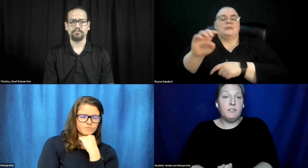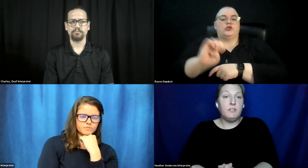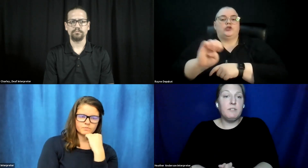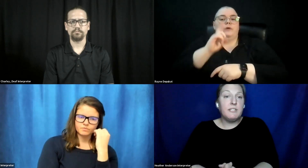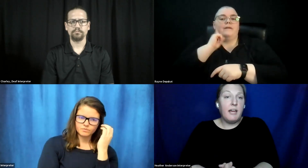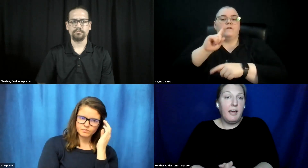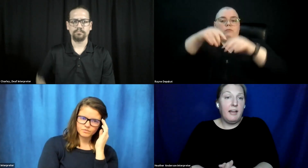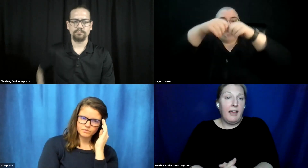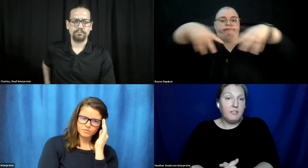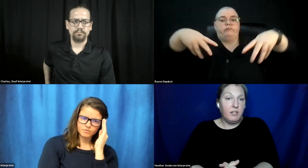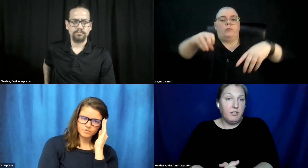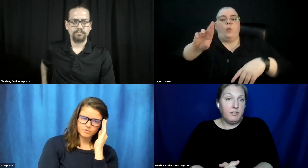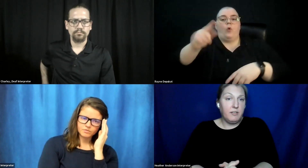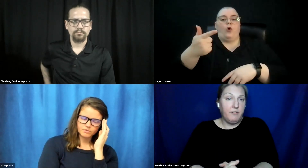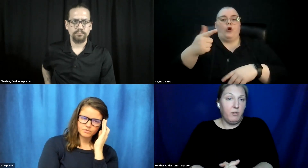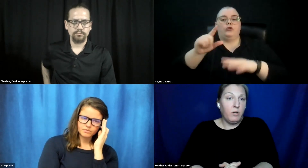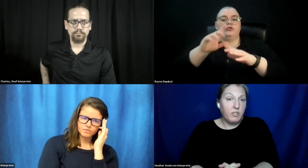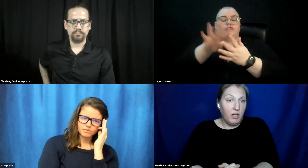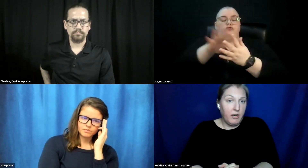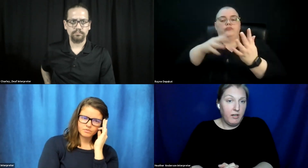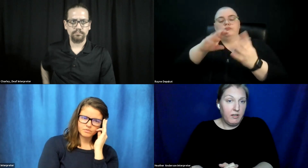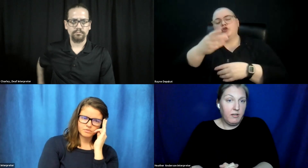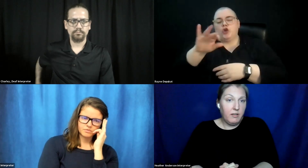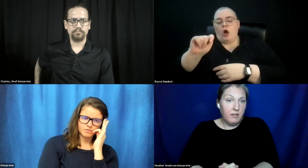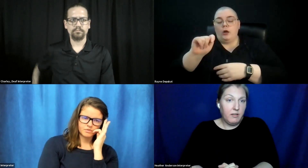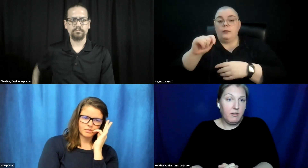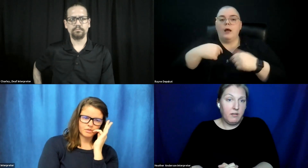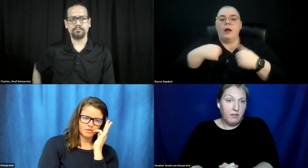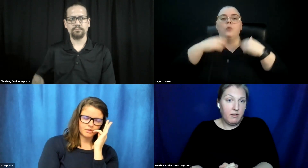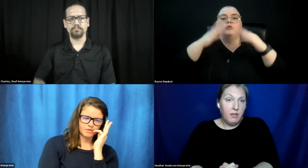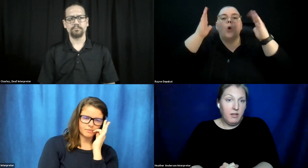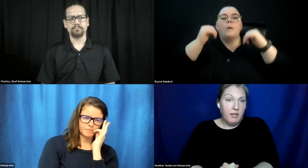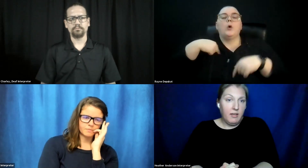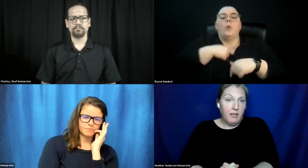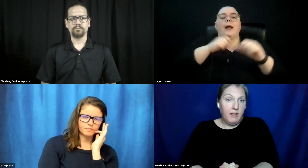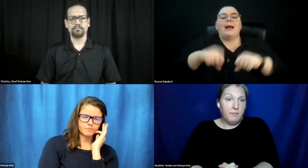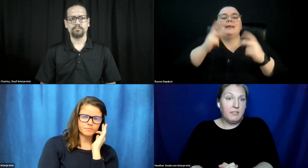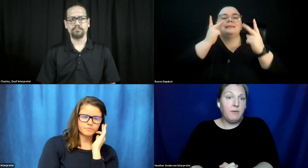Amy to respond to you for the reason that I had asked Ernest for that org chart.